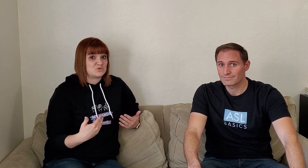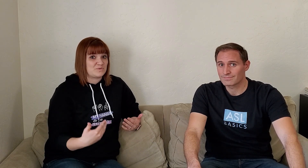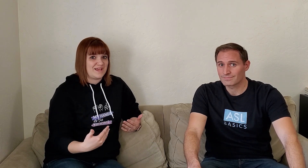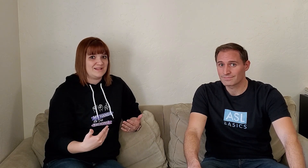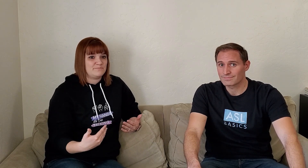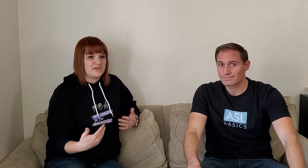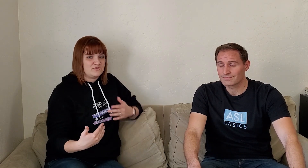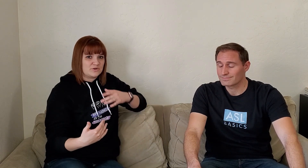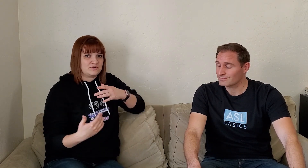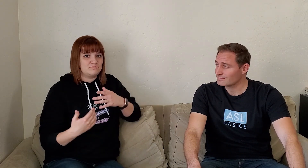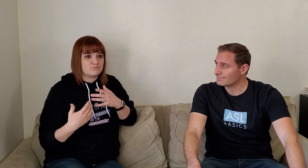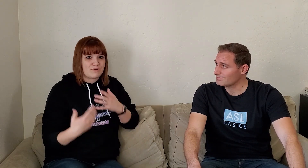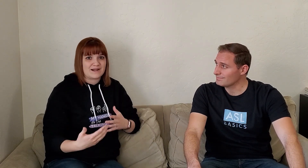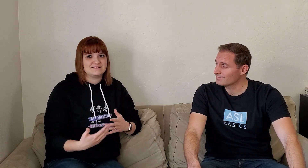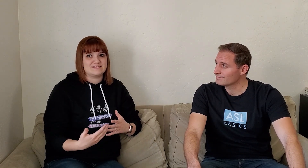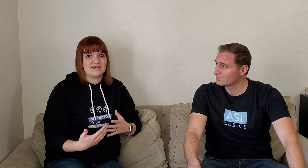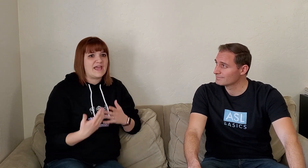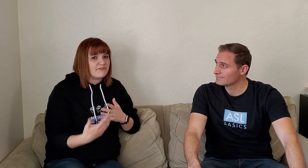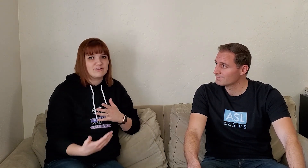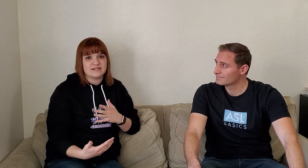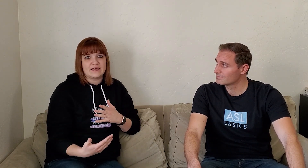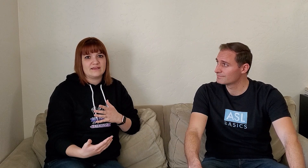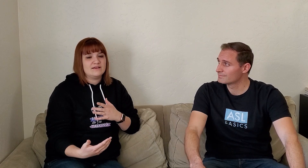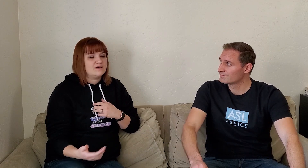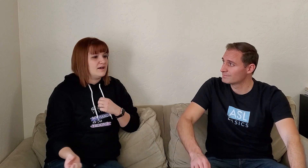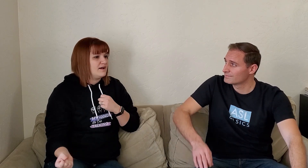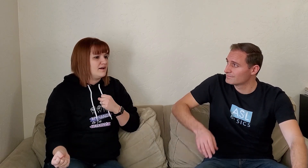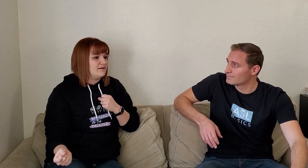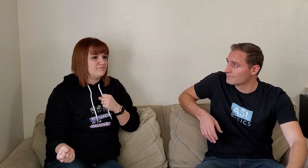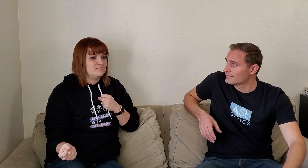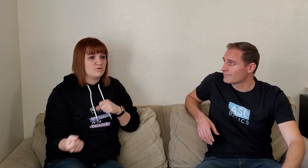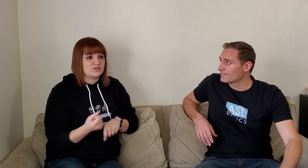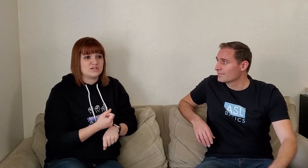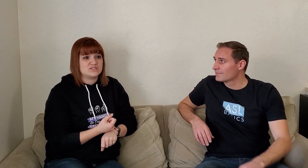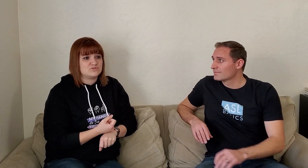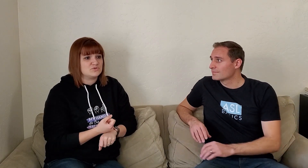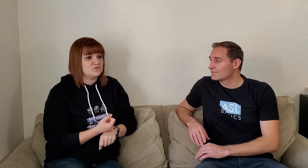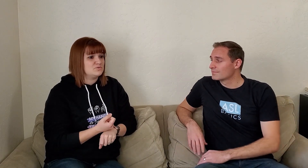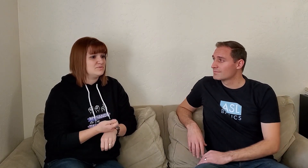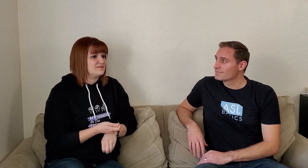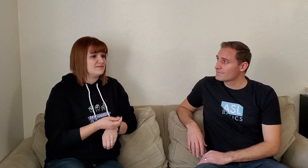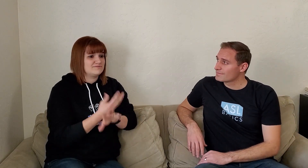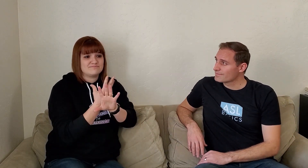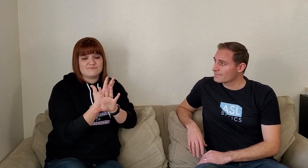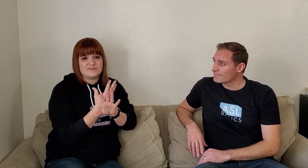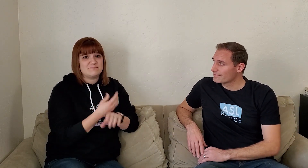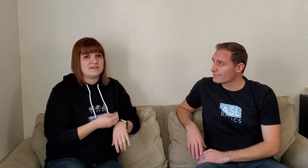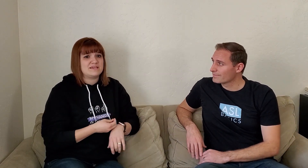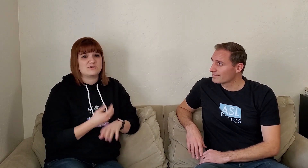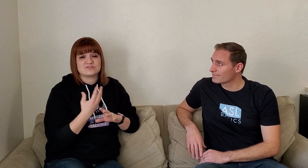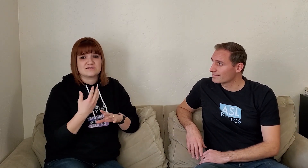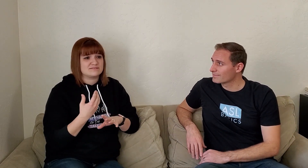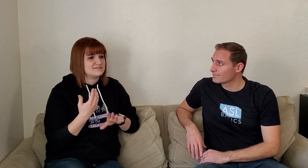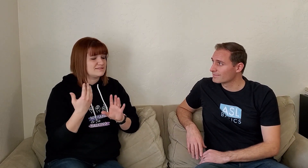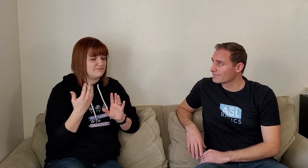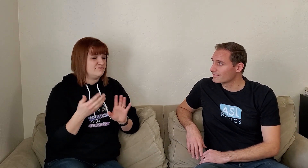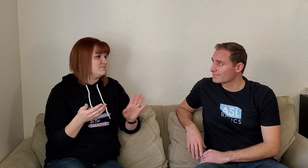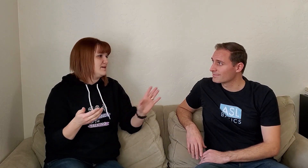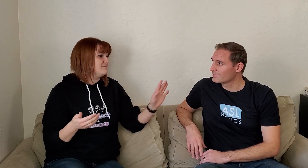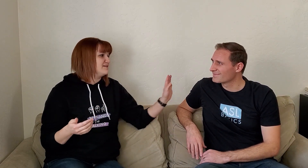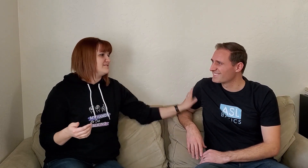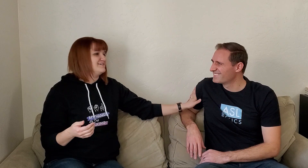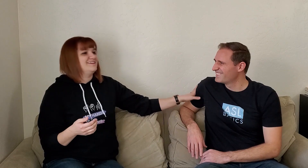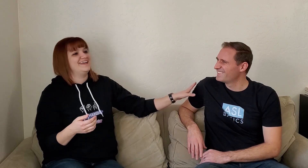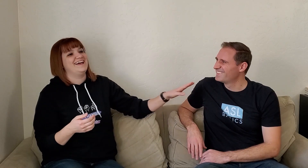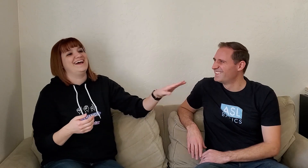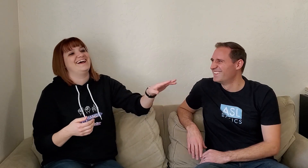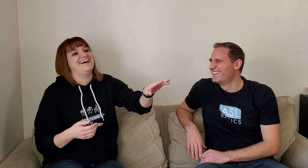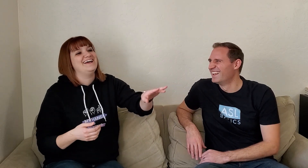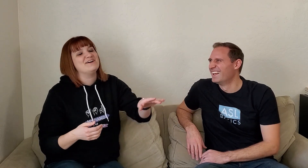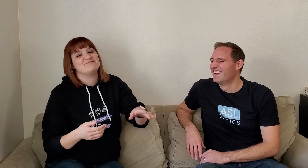rate if you're practicing everyday, um, whether it's through VP or ... VP, that's a haha!